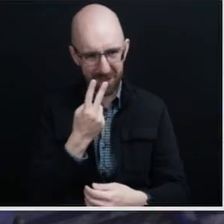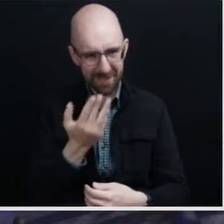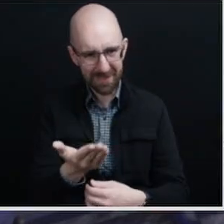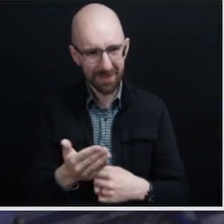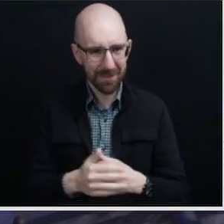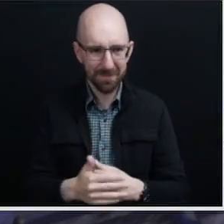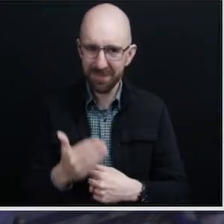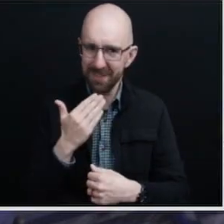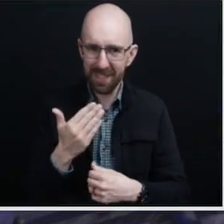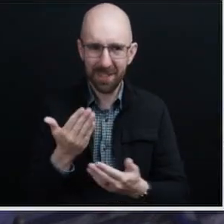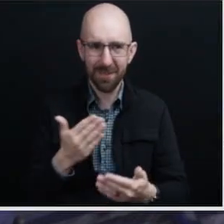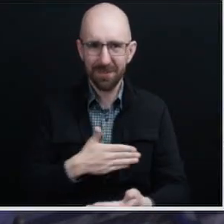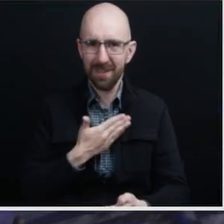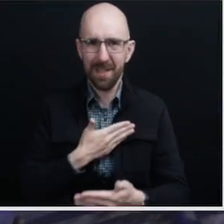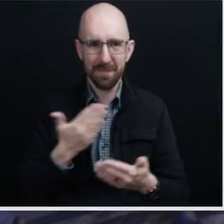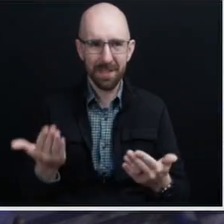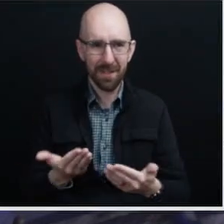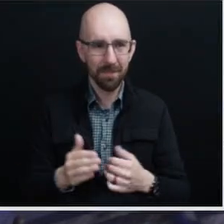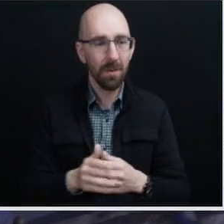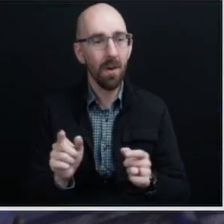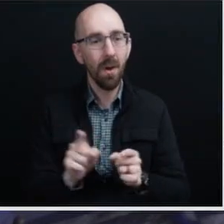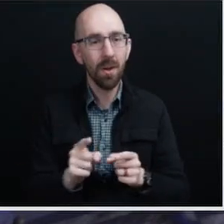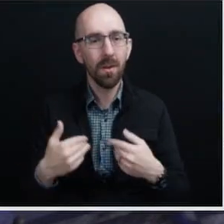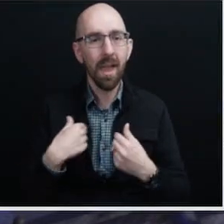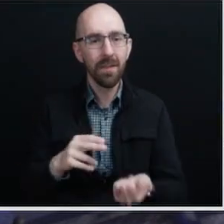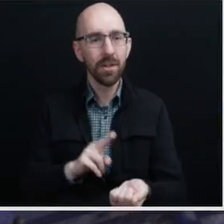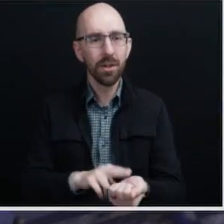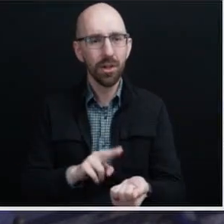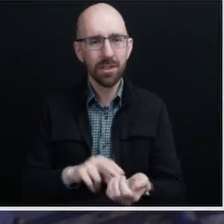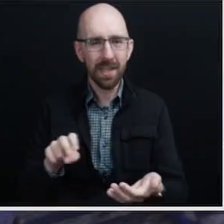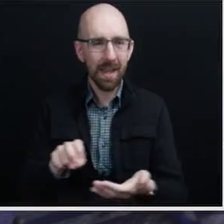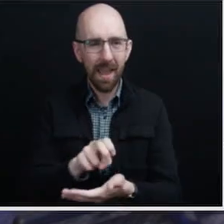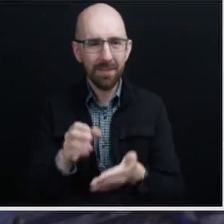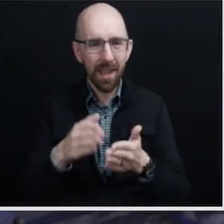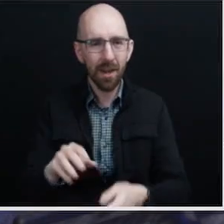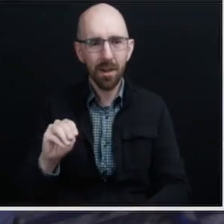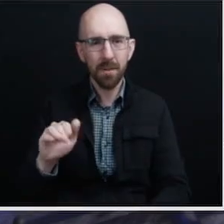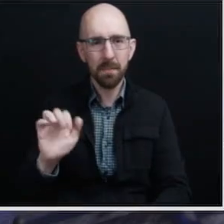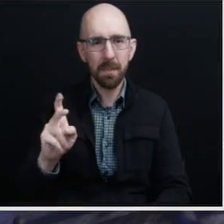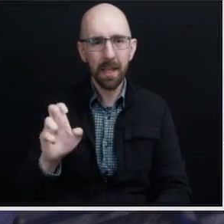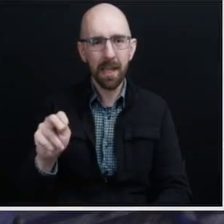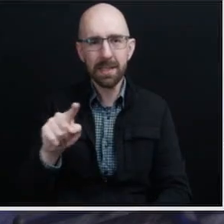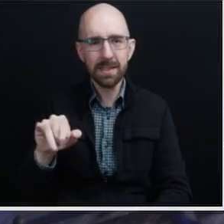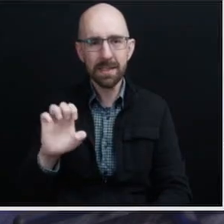to be here. Uh we also have nurse navigator McKenzie Sealbach with us and breast surgical